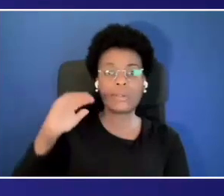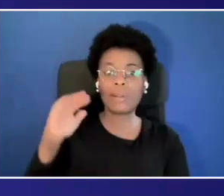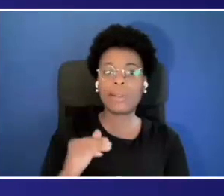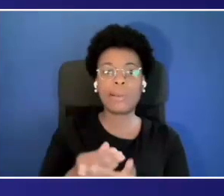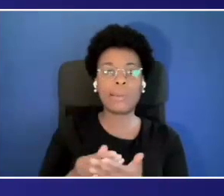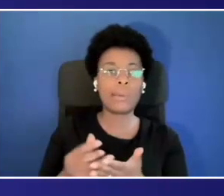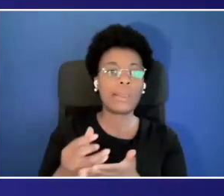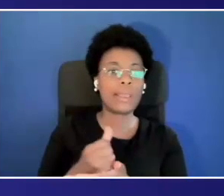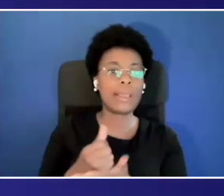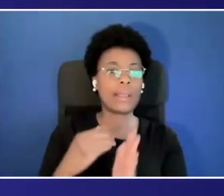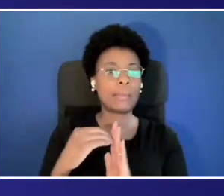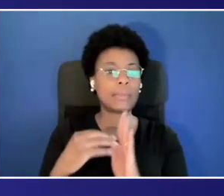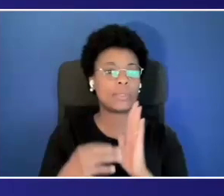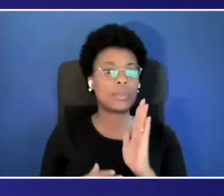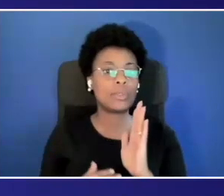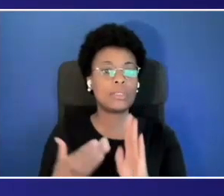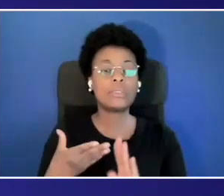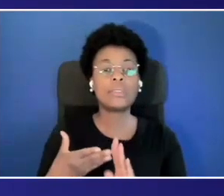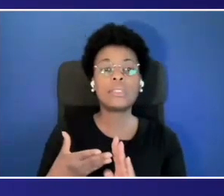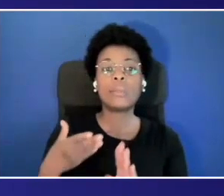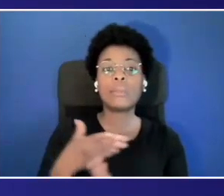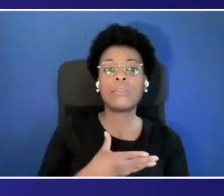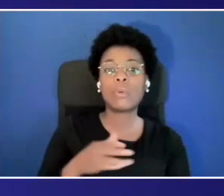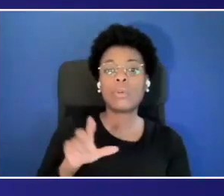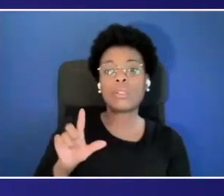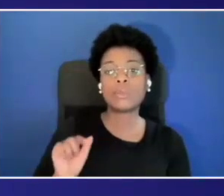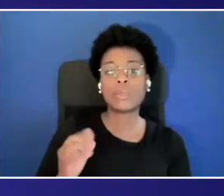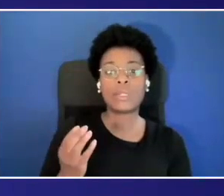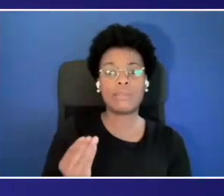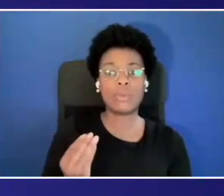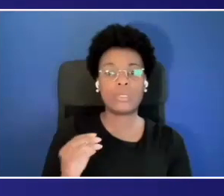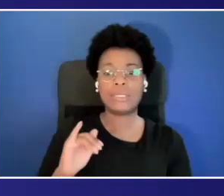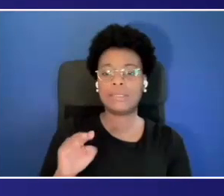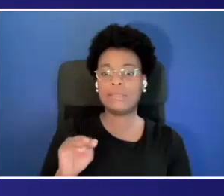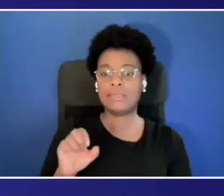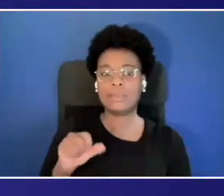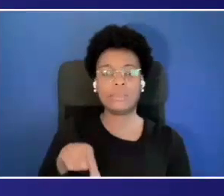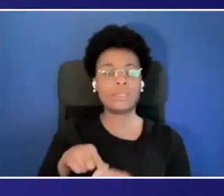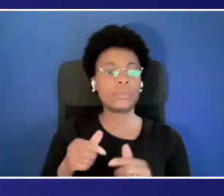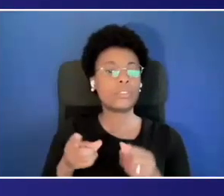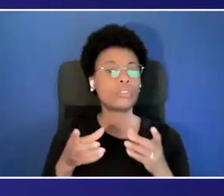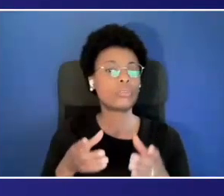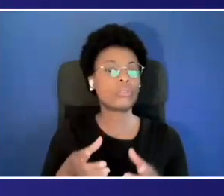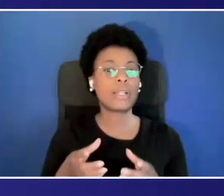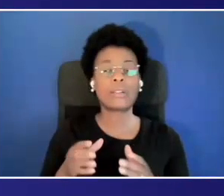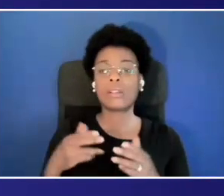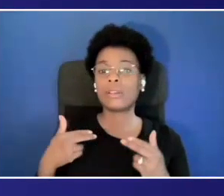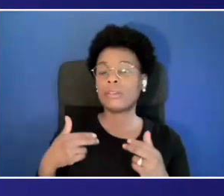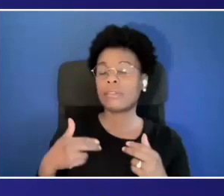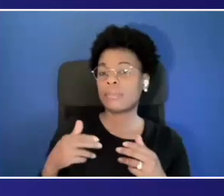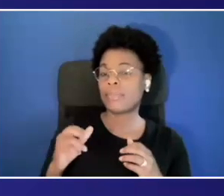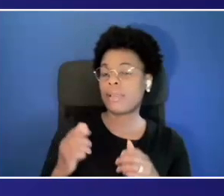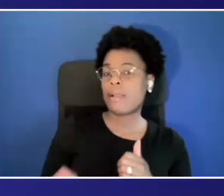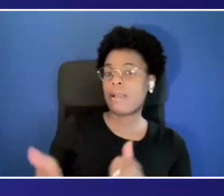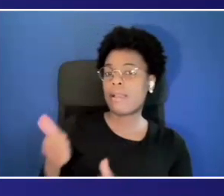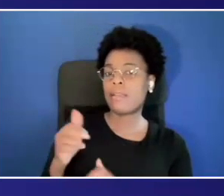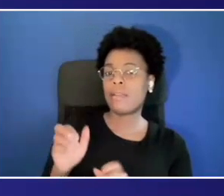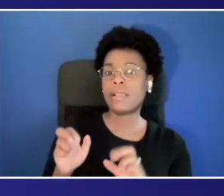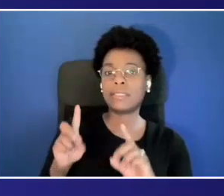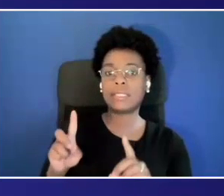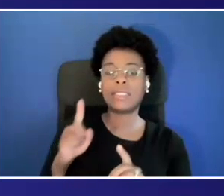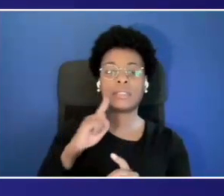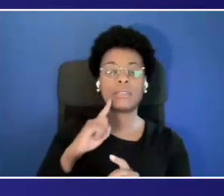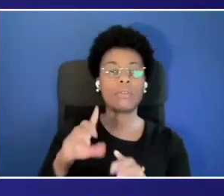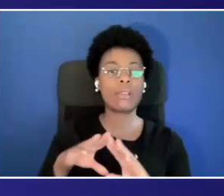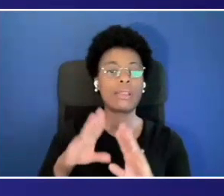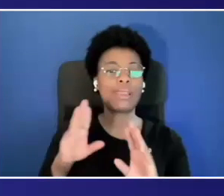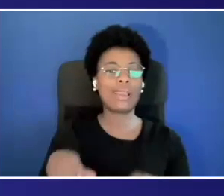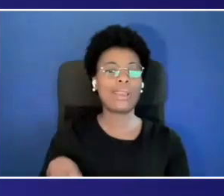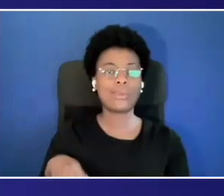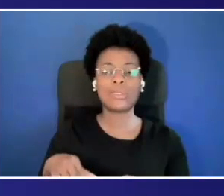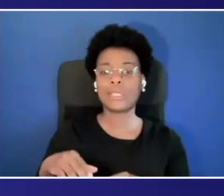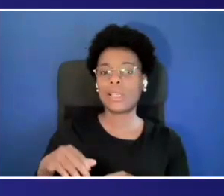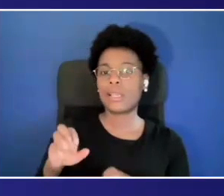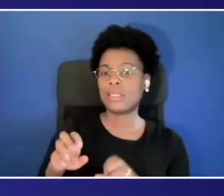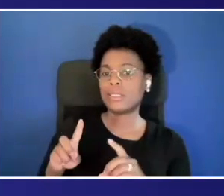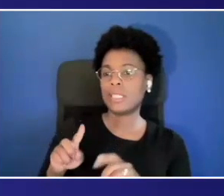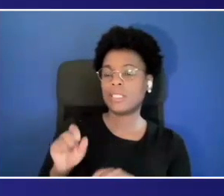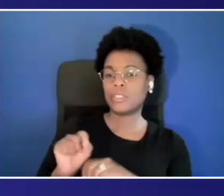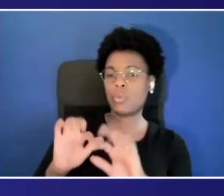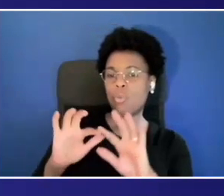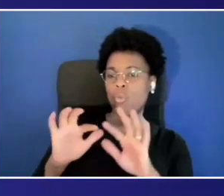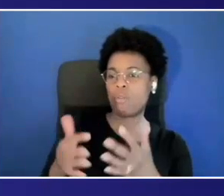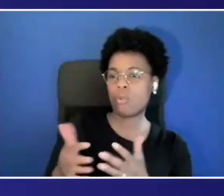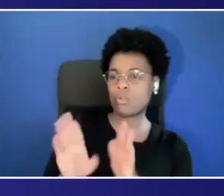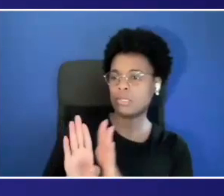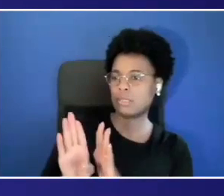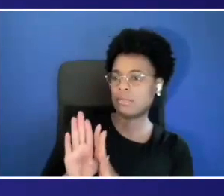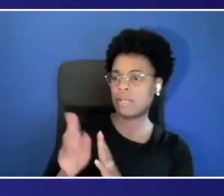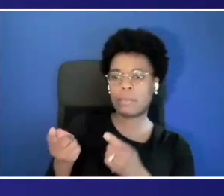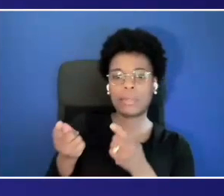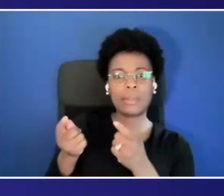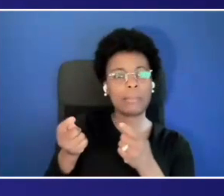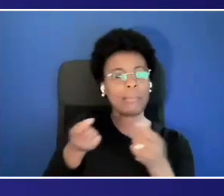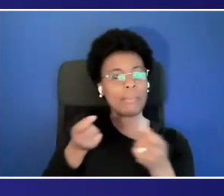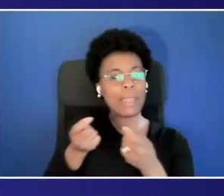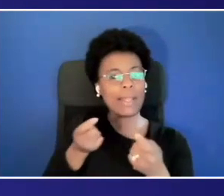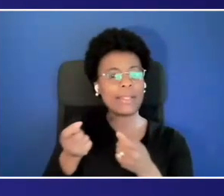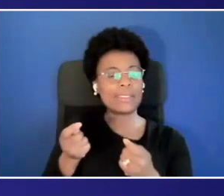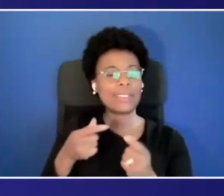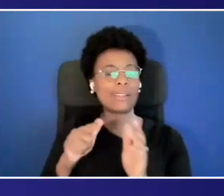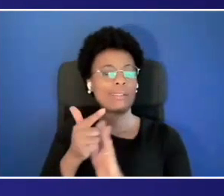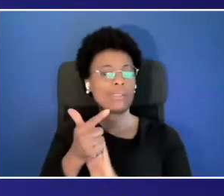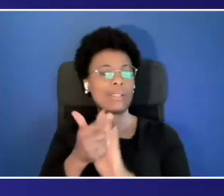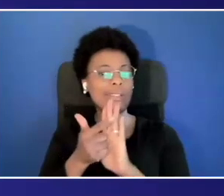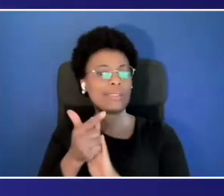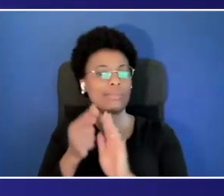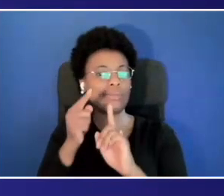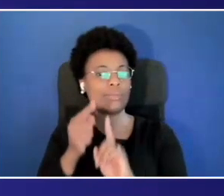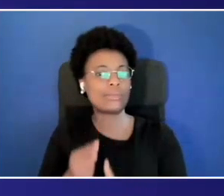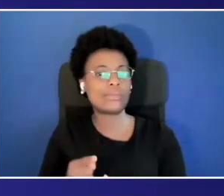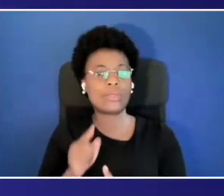Private 2,014, James worked as the director of education and human services policy. For the House Committee on Education and Workforce, where he developed and managed the committee's legislative agenda in all areas of education and human services policy.